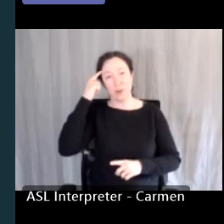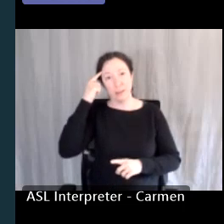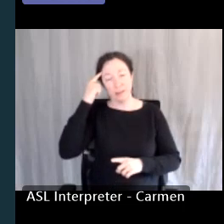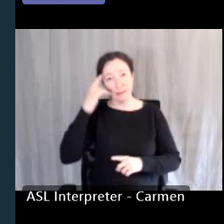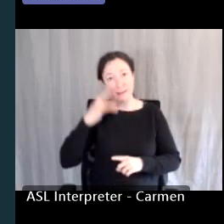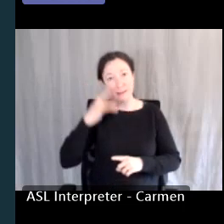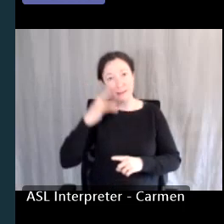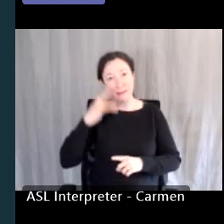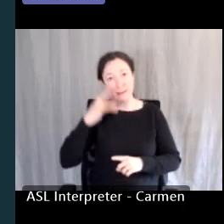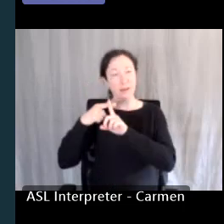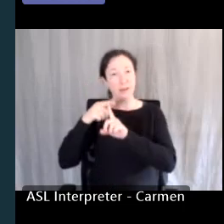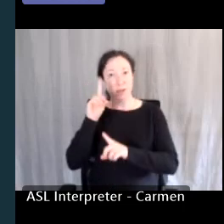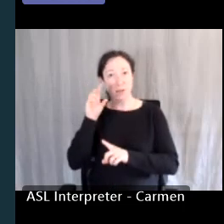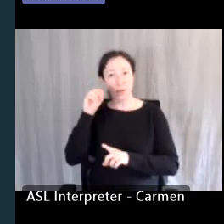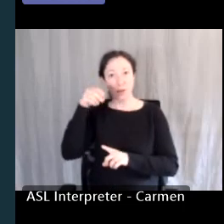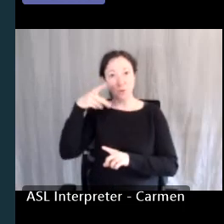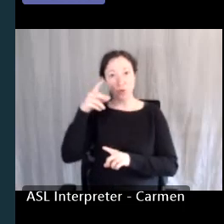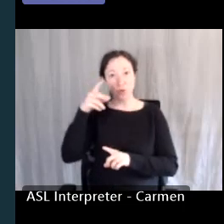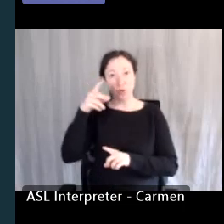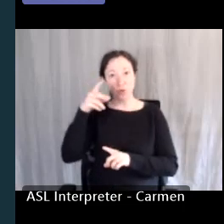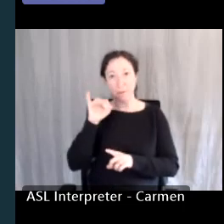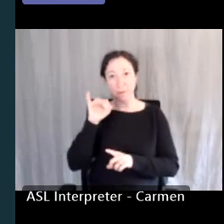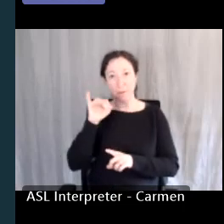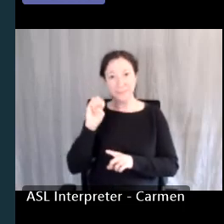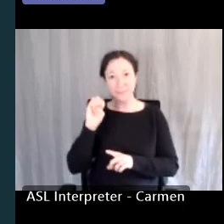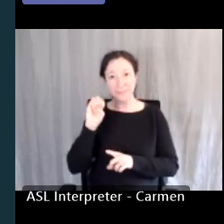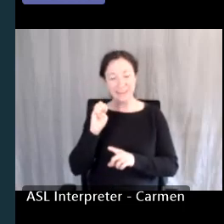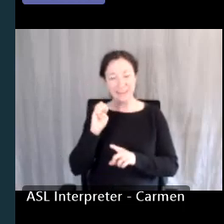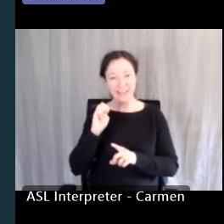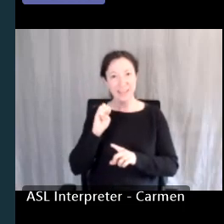So dopamine is associated with reward. And we hear this all the time. Dopamine with screens,